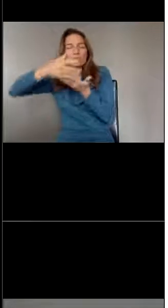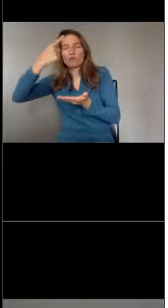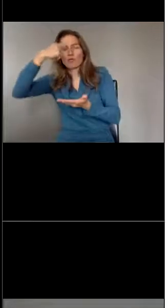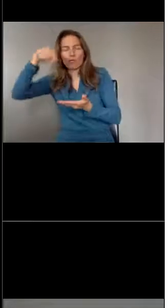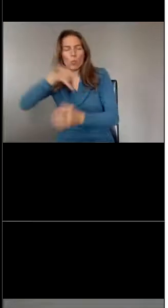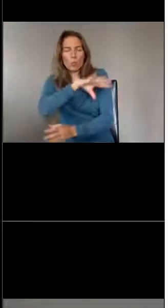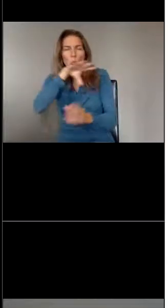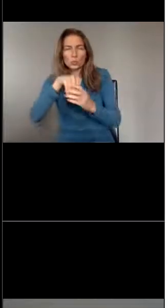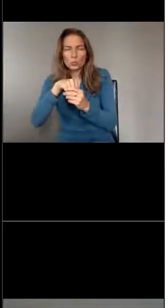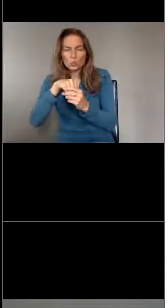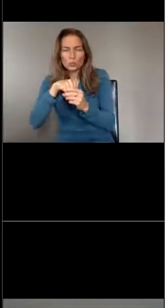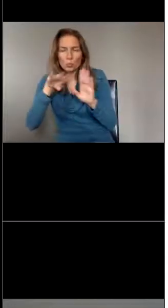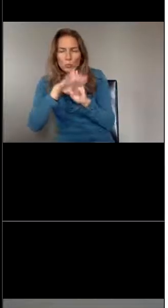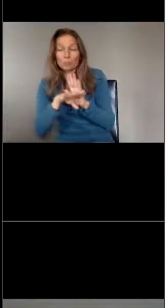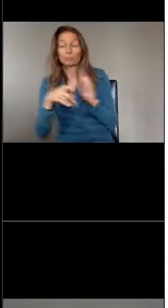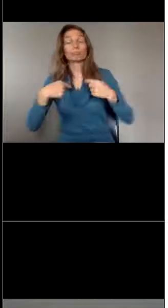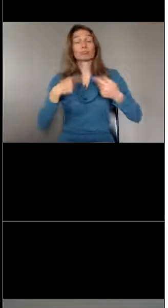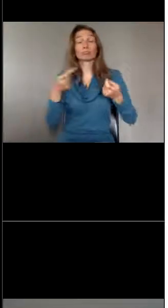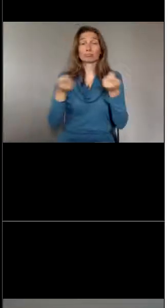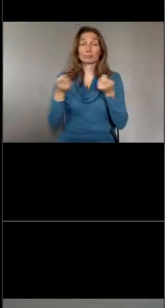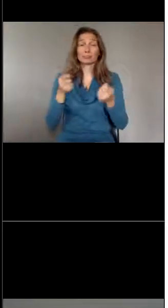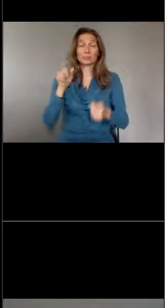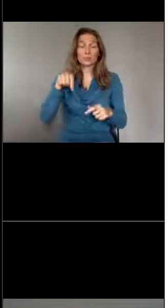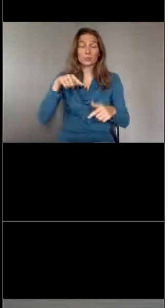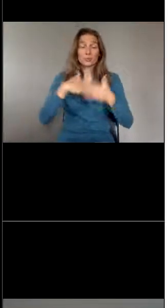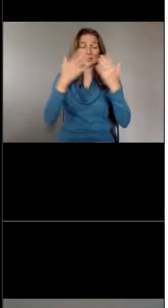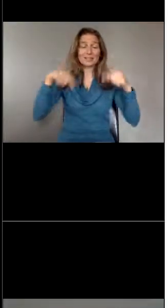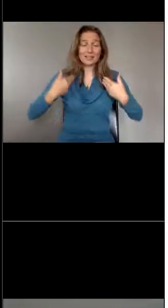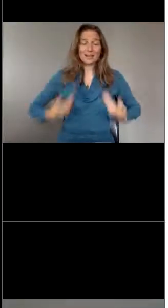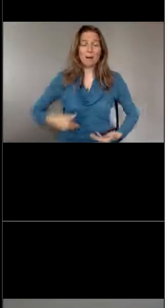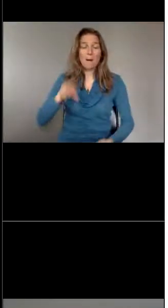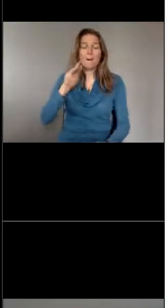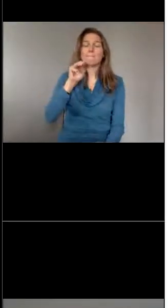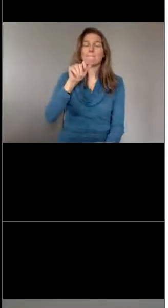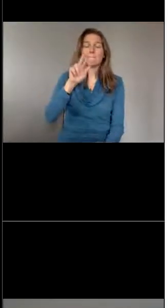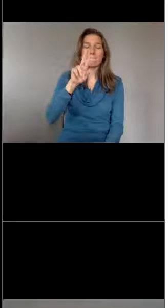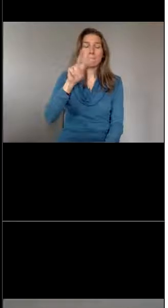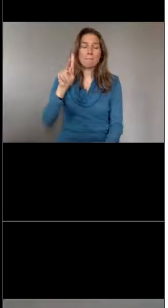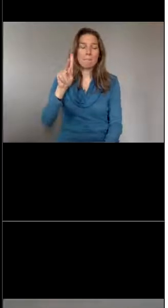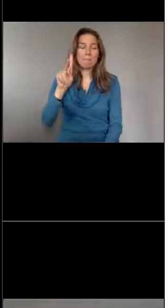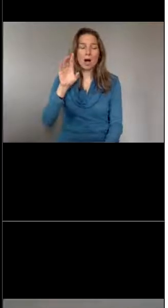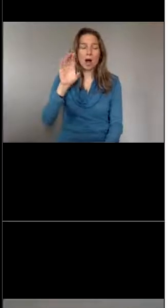So I'm the moderator today, Mark Carew, I'm a senior researcher at Leonard Cheshire.